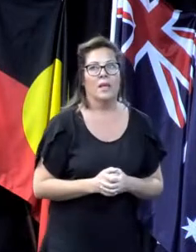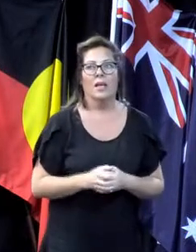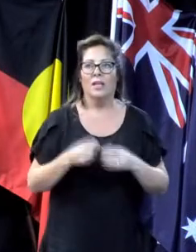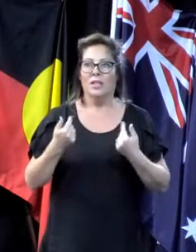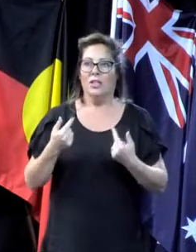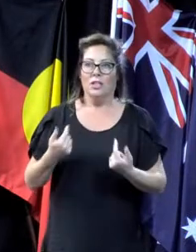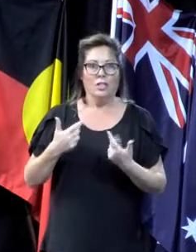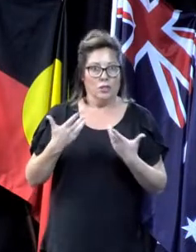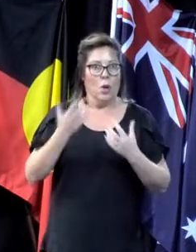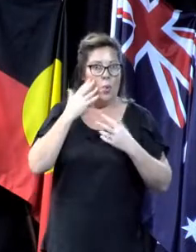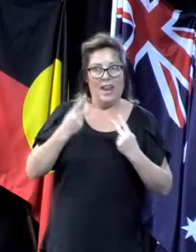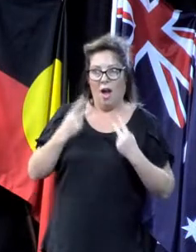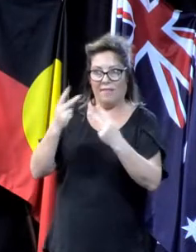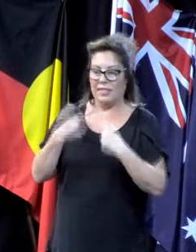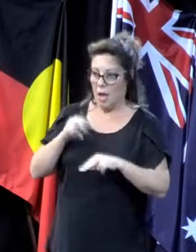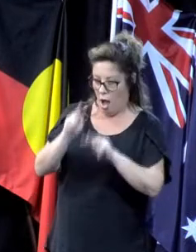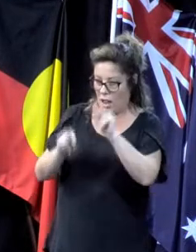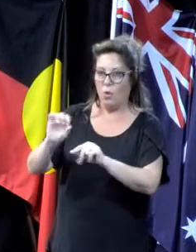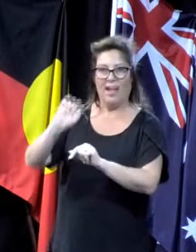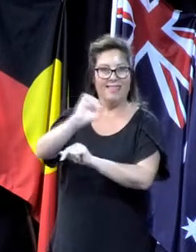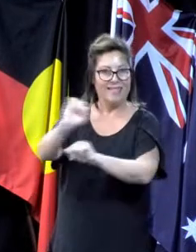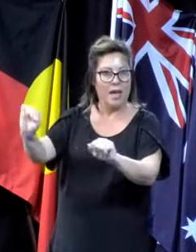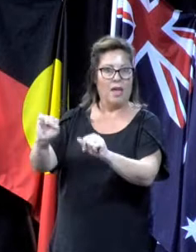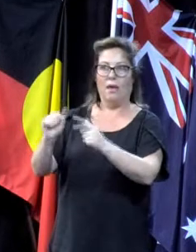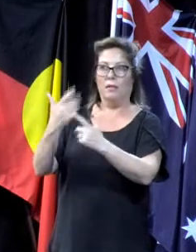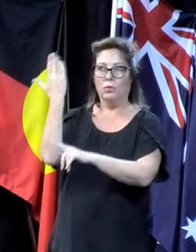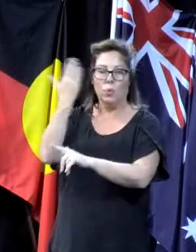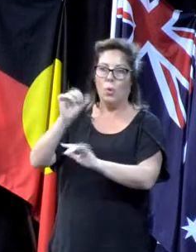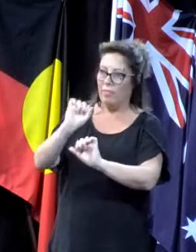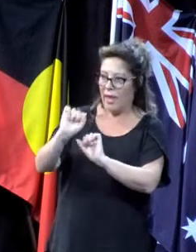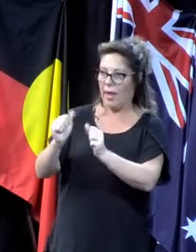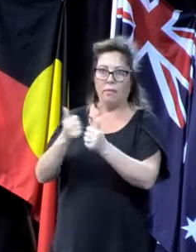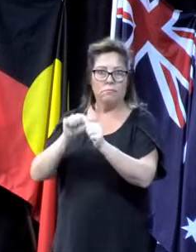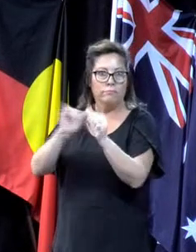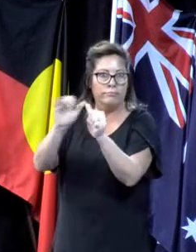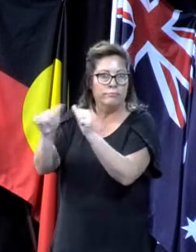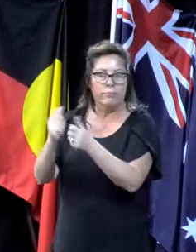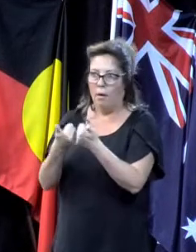they already have, how we can stretch and mold those to be inclusive everyone and to help carry this work.